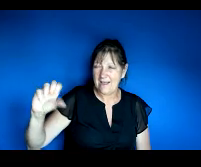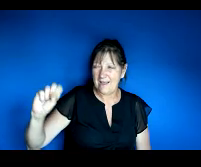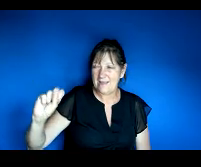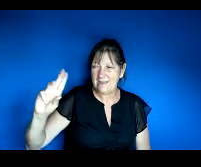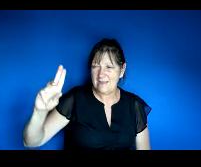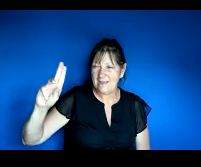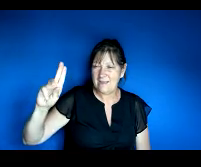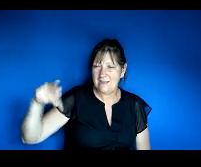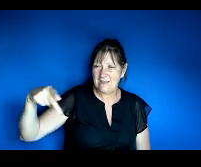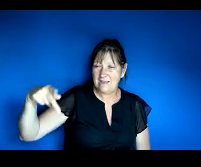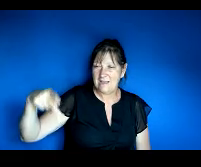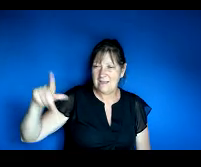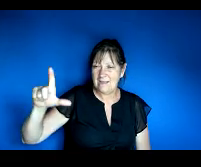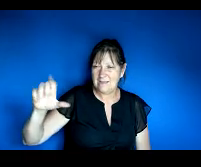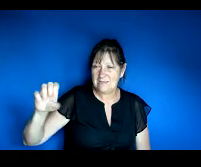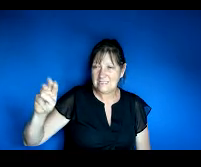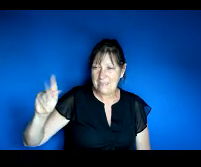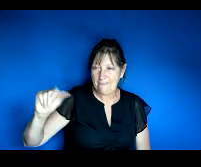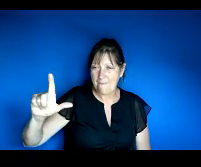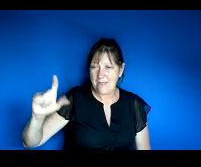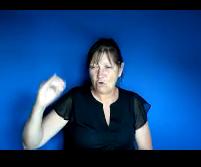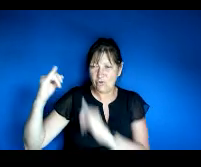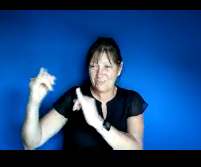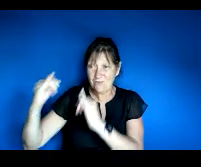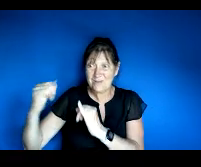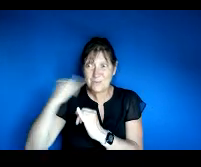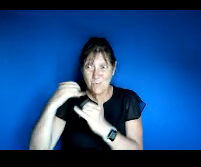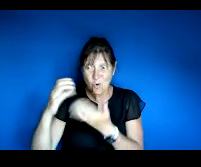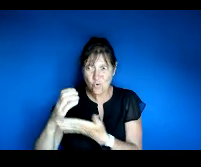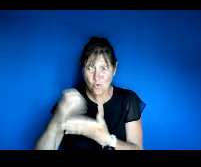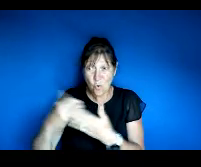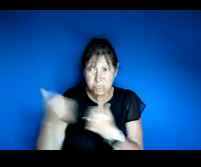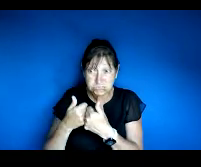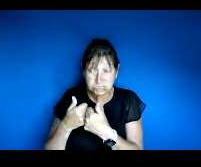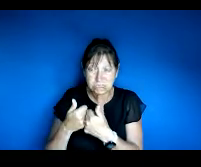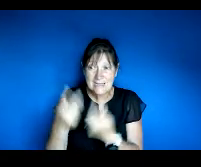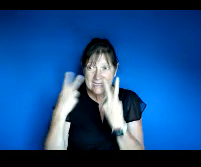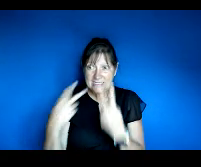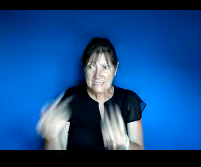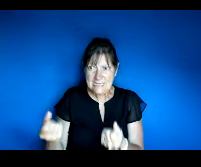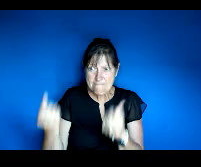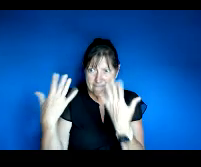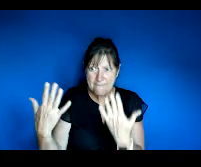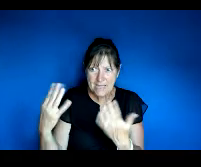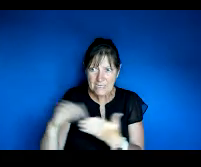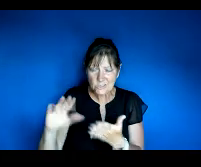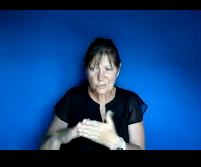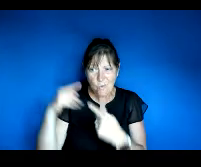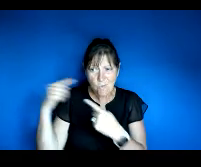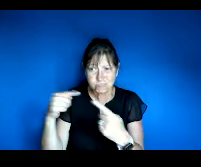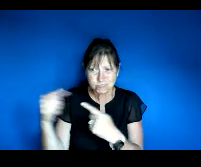high level of withdrawals and Ds and Fs, they have these supplemental instruction, these peer-led study groups,